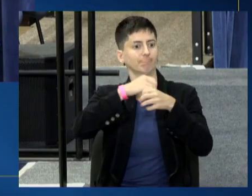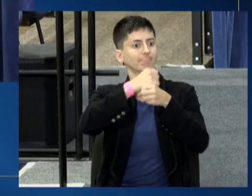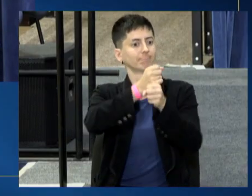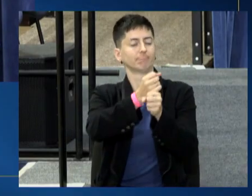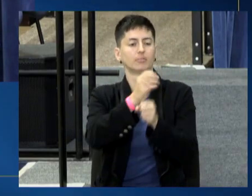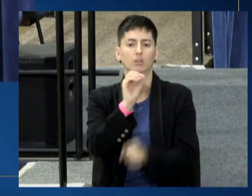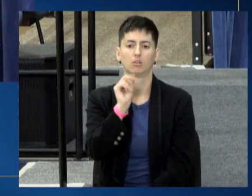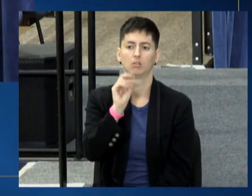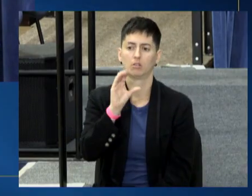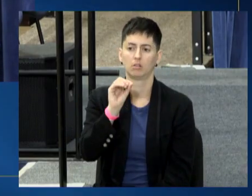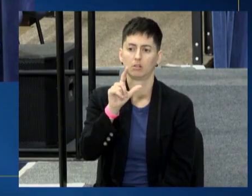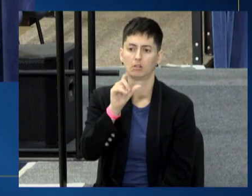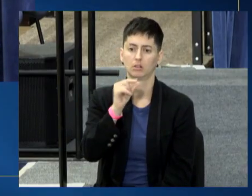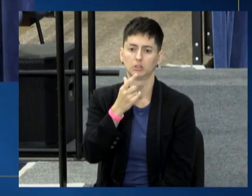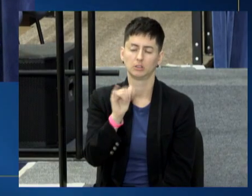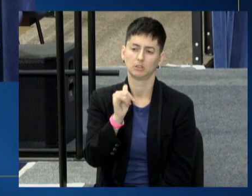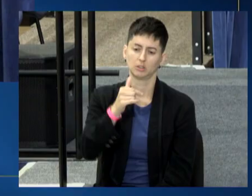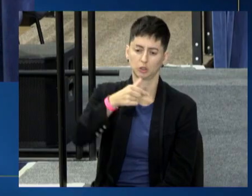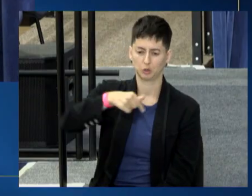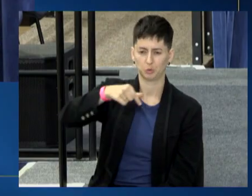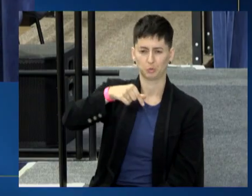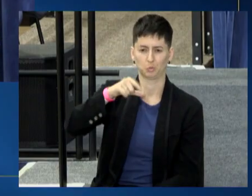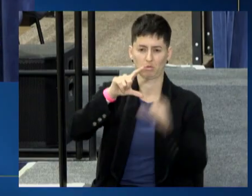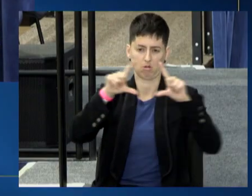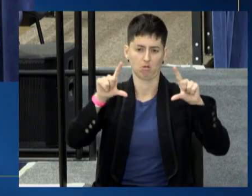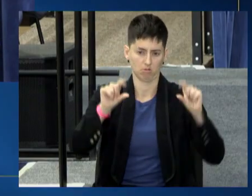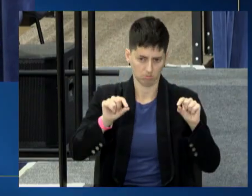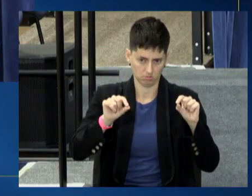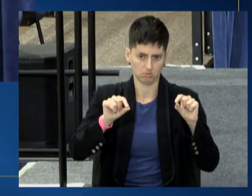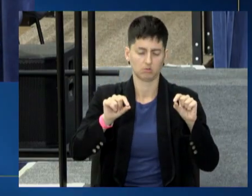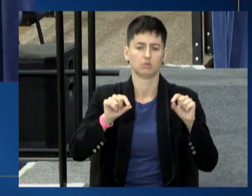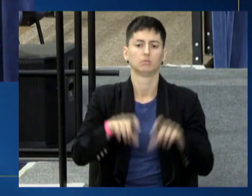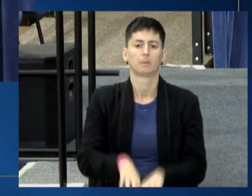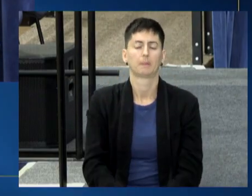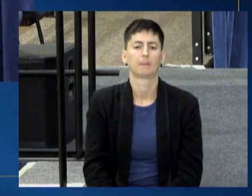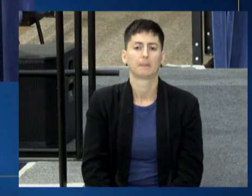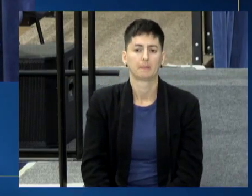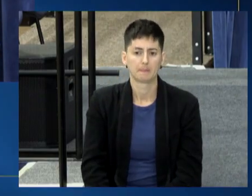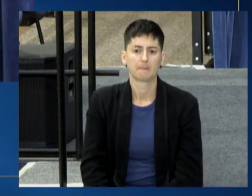submissions to the FDA, and they're often pretty heterogeneous in the quality of that submission.